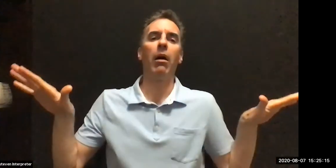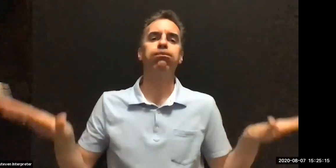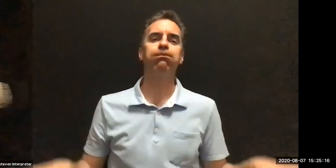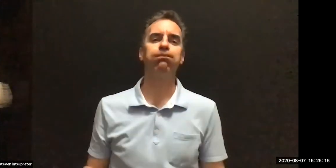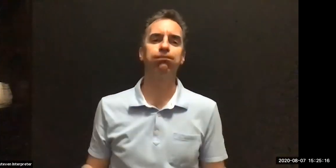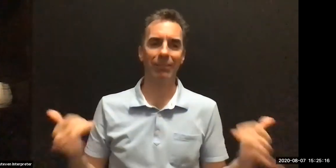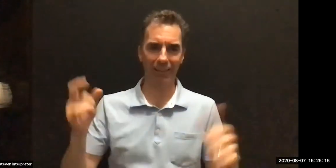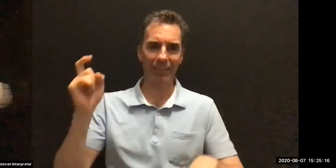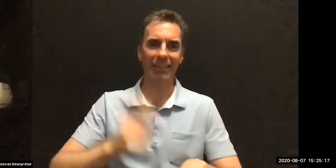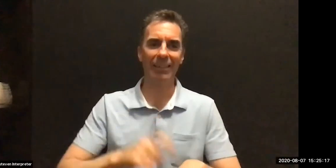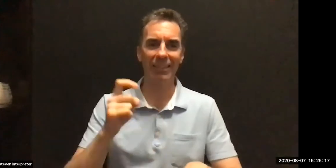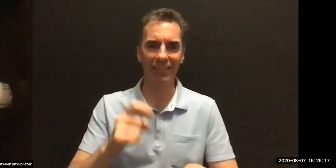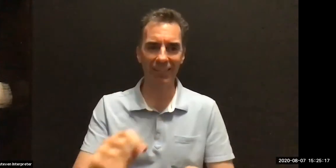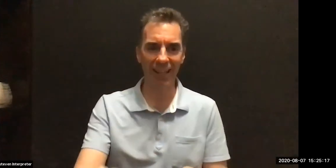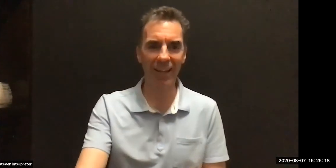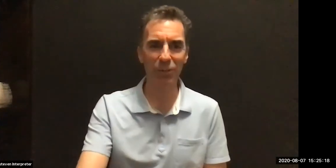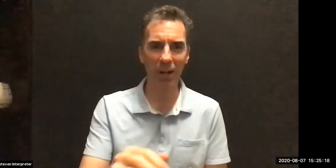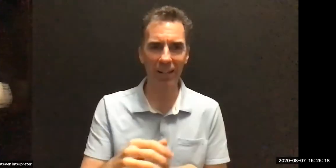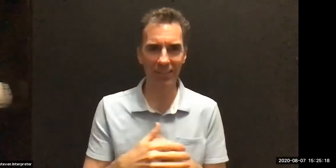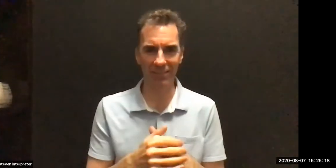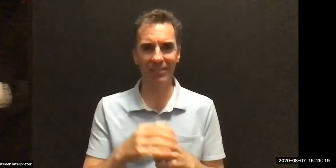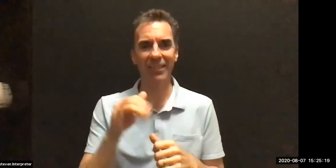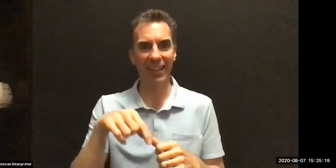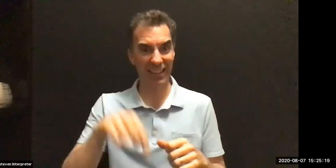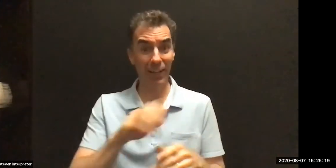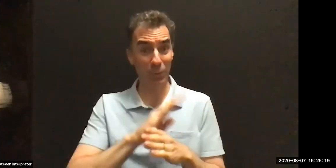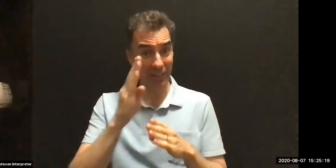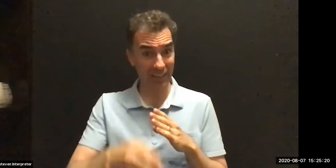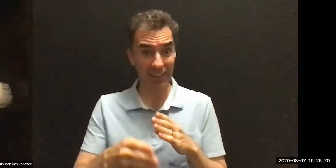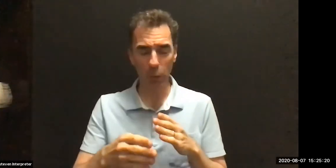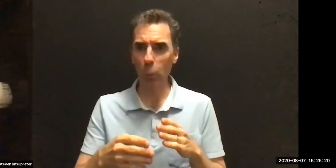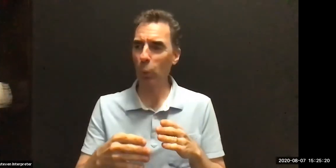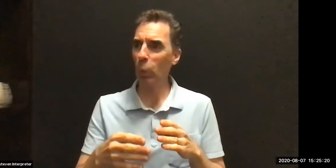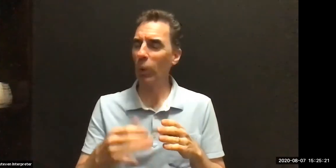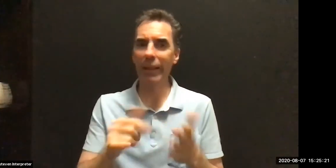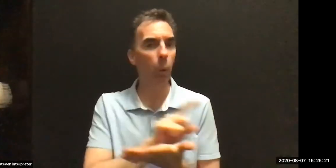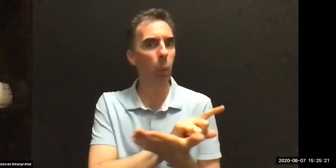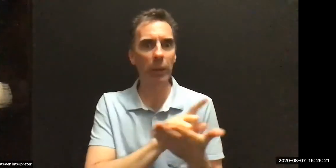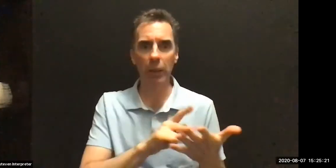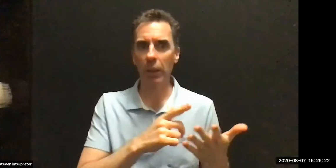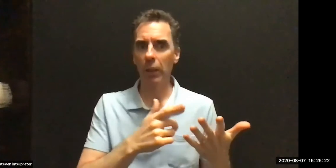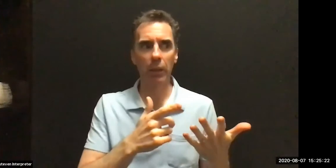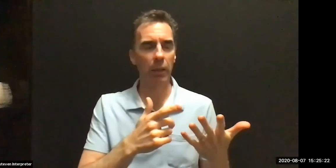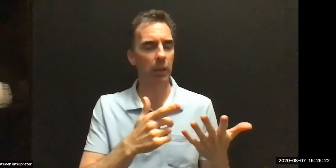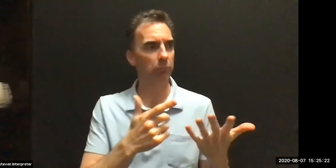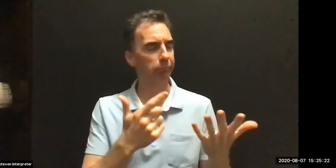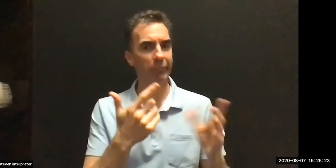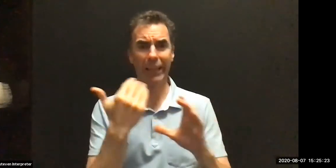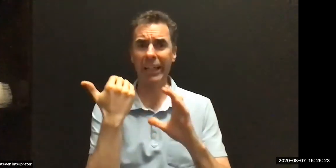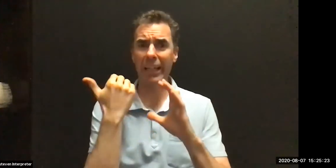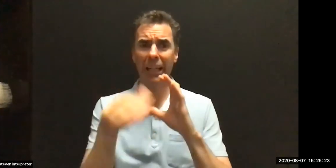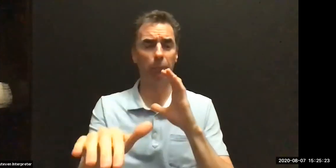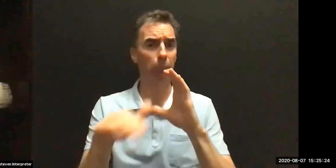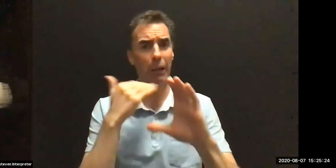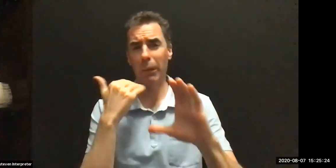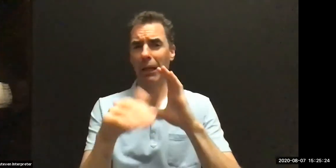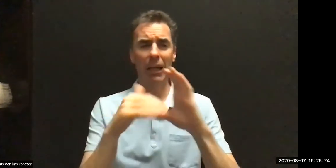Emily Redondo: Oh no, it's, it's this weekend this whole week has been crazy, crazy emails from really you know panicking students